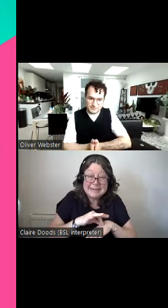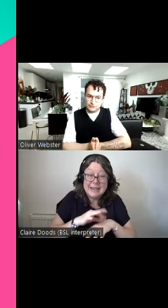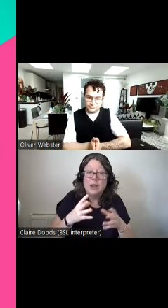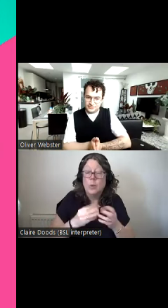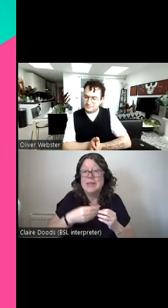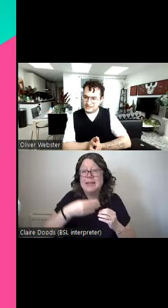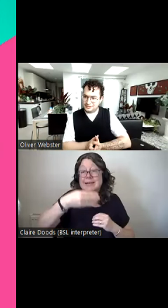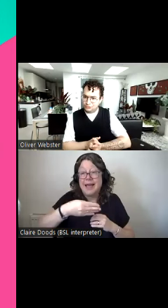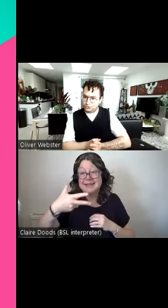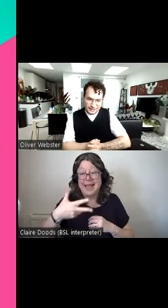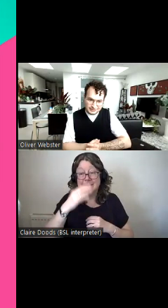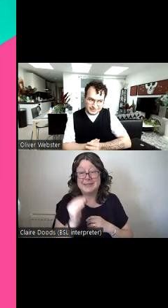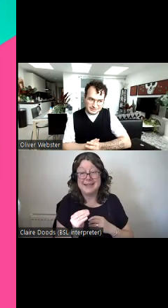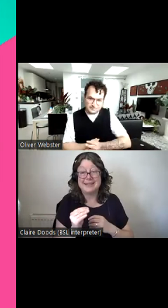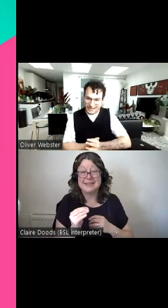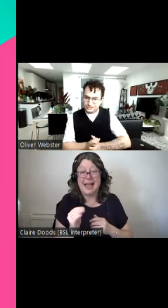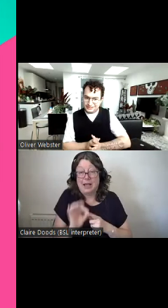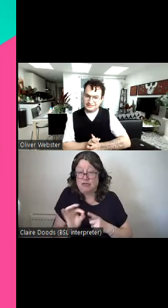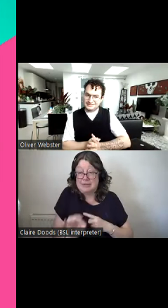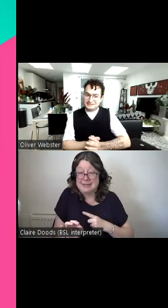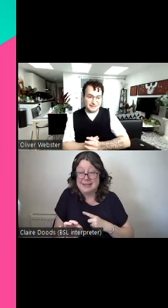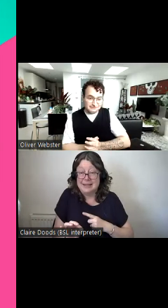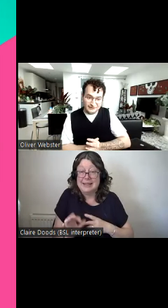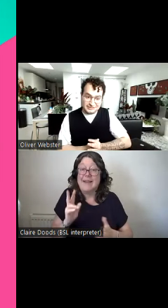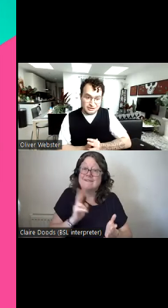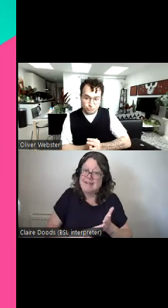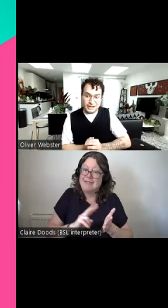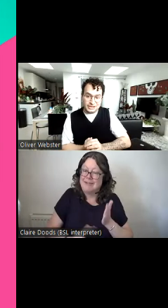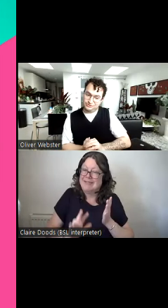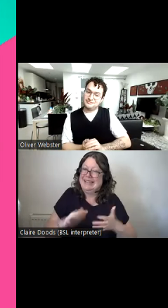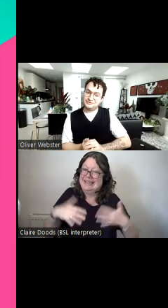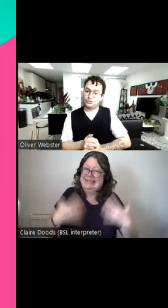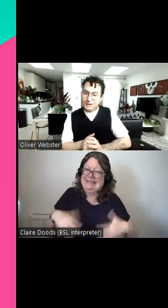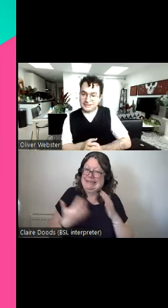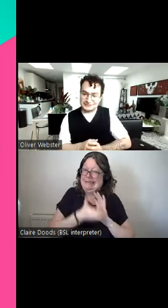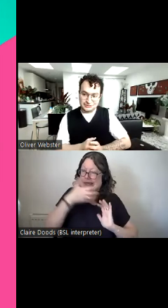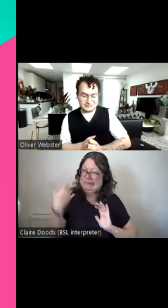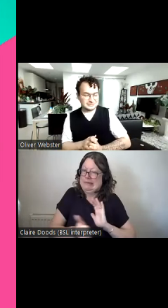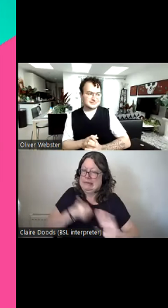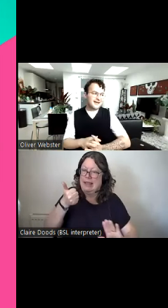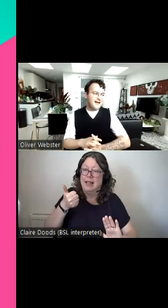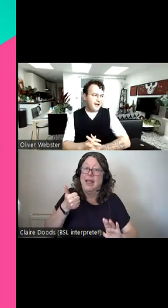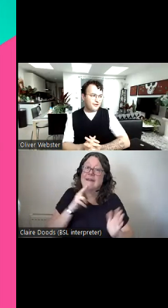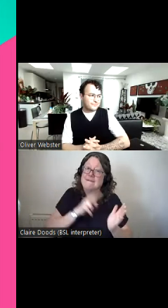People often think it's being done automatically, but actually they're far more accurate than automatic subtitles.